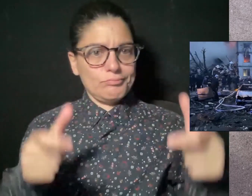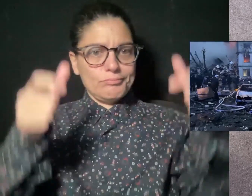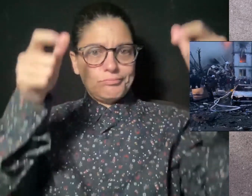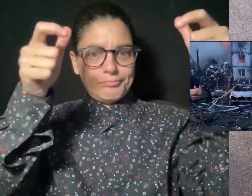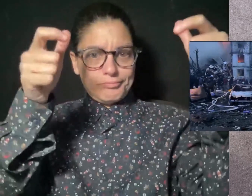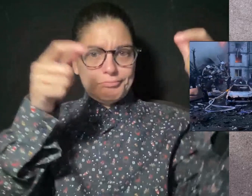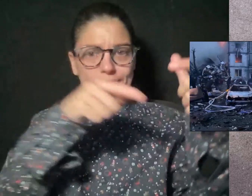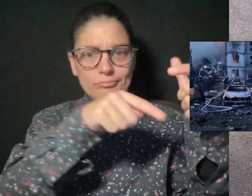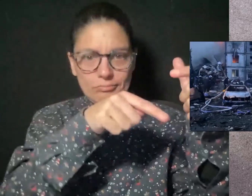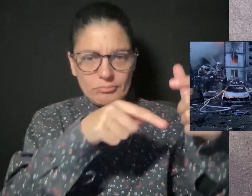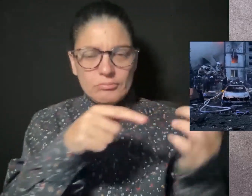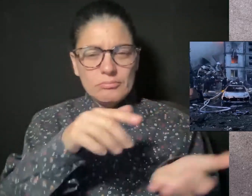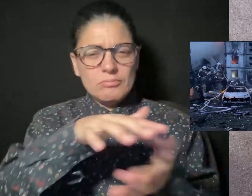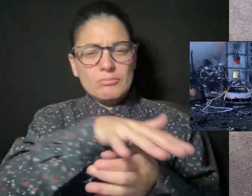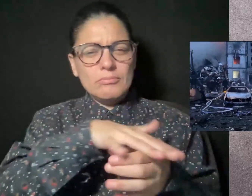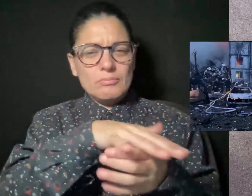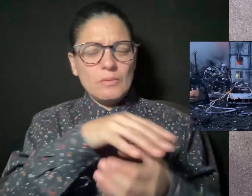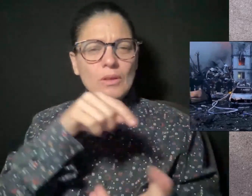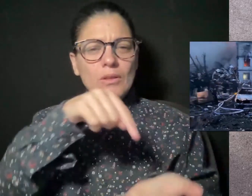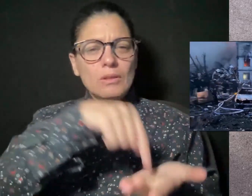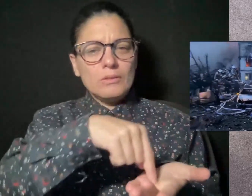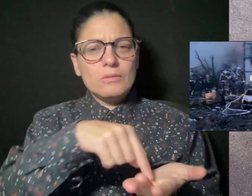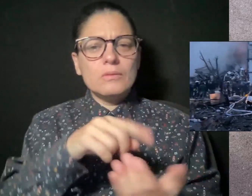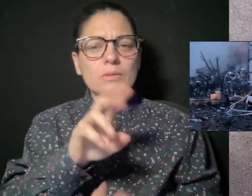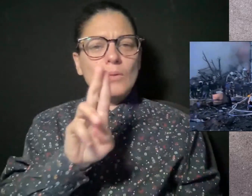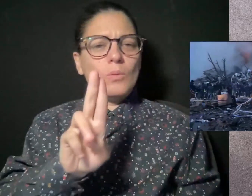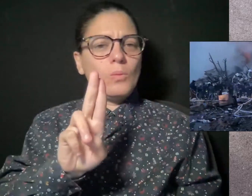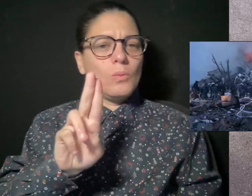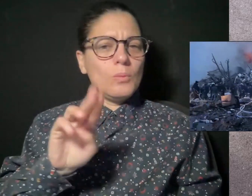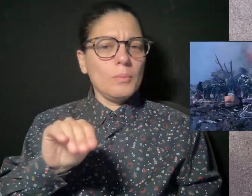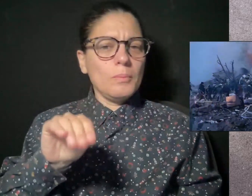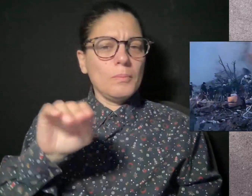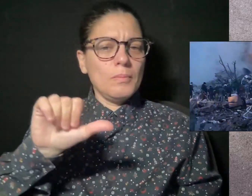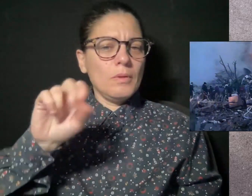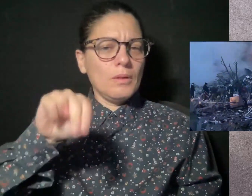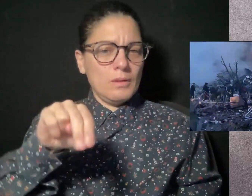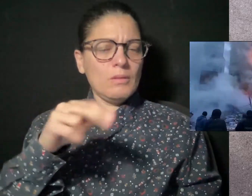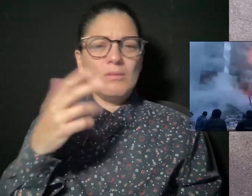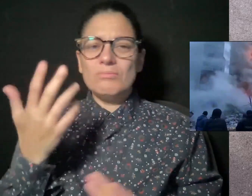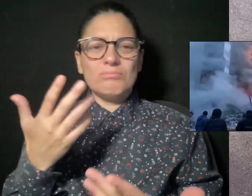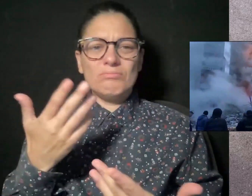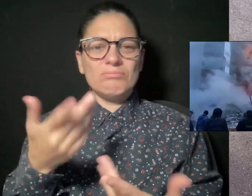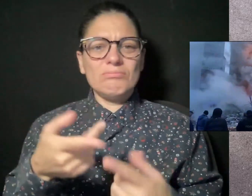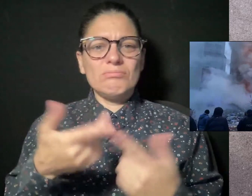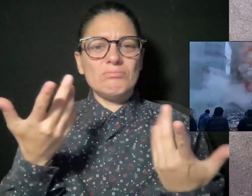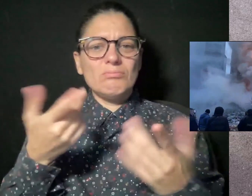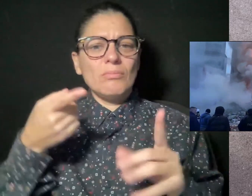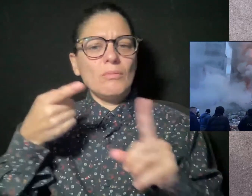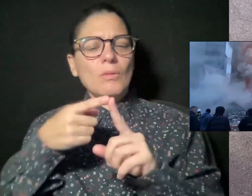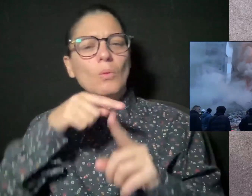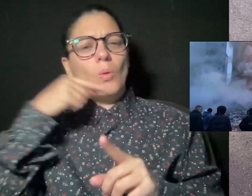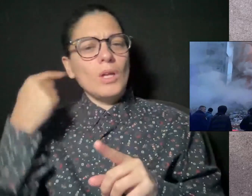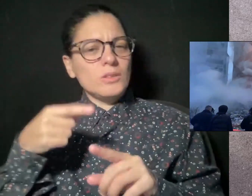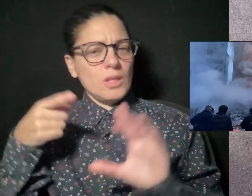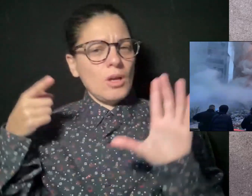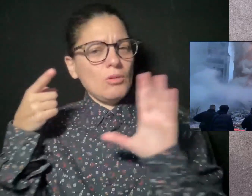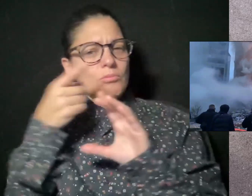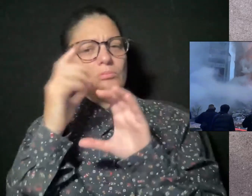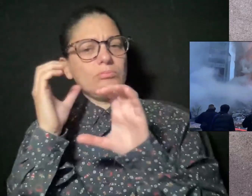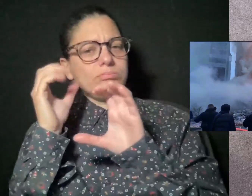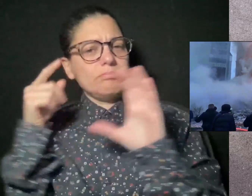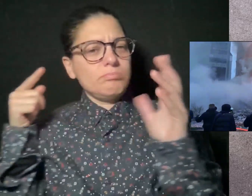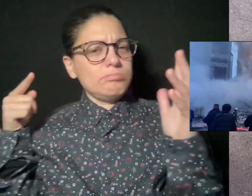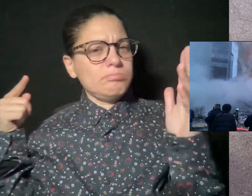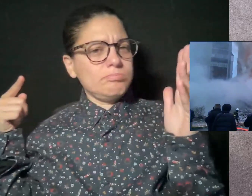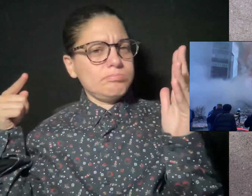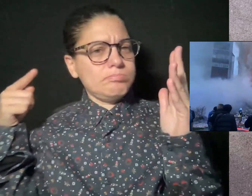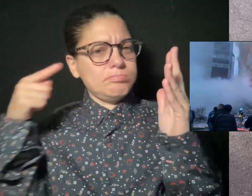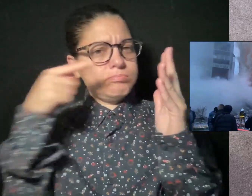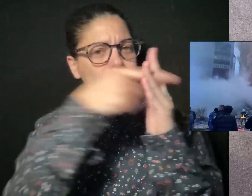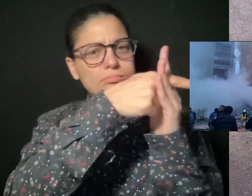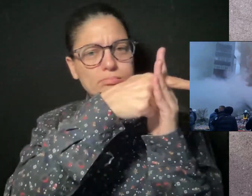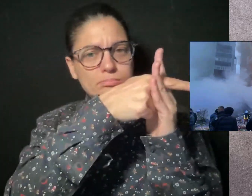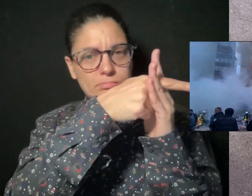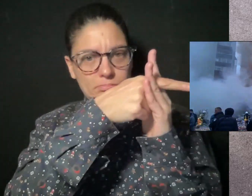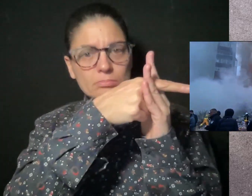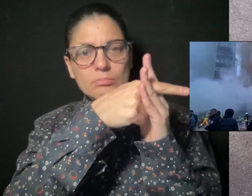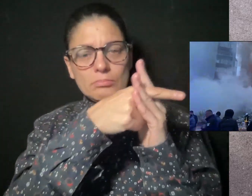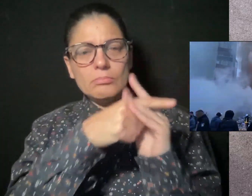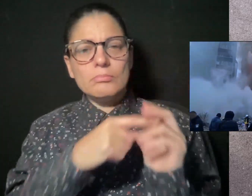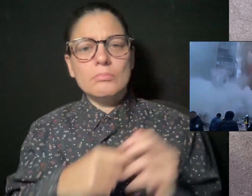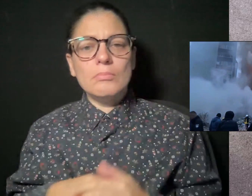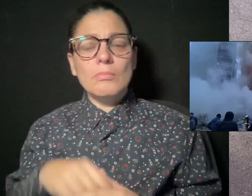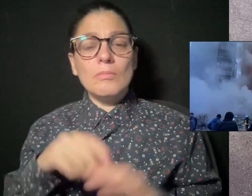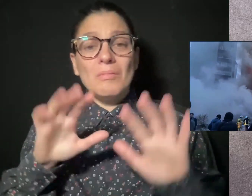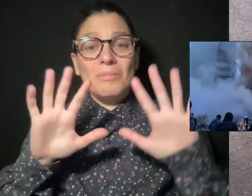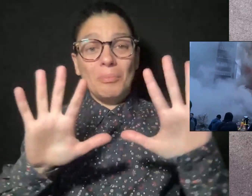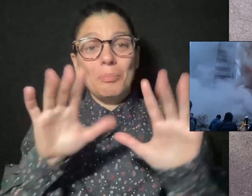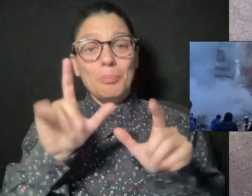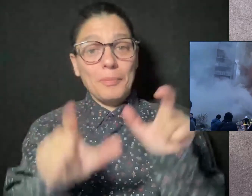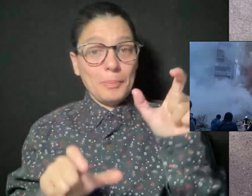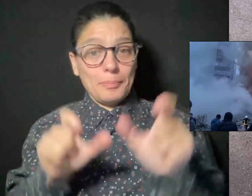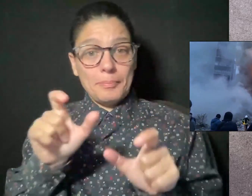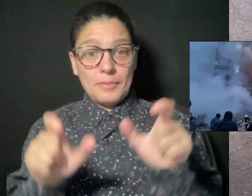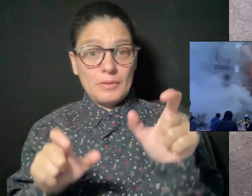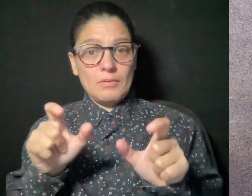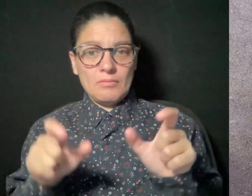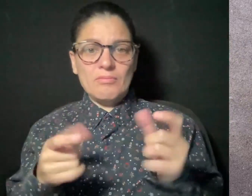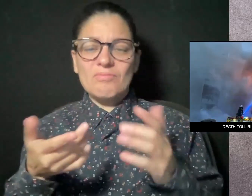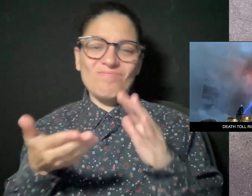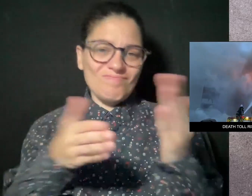building in the city of Uman after a Russian missile strike